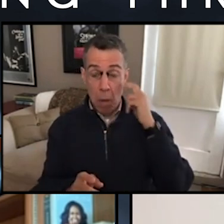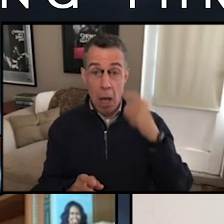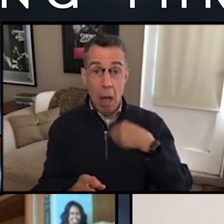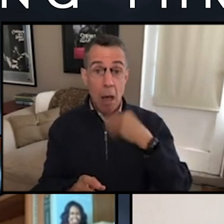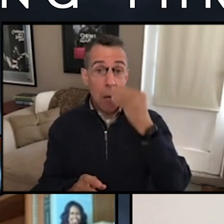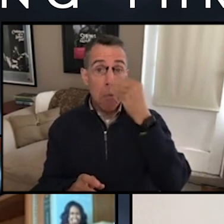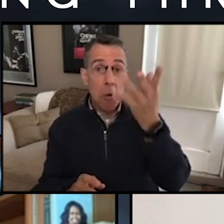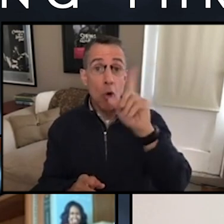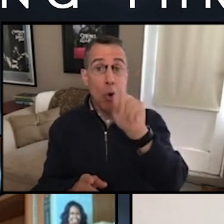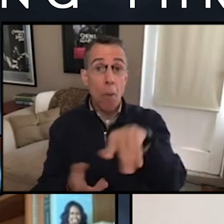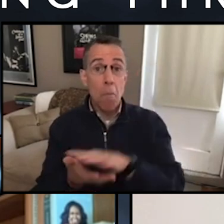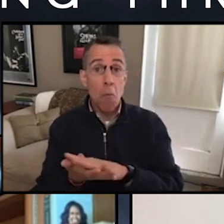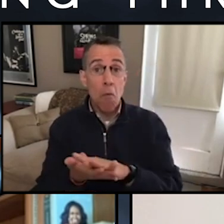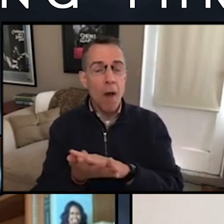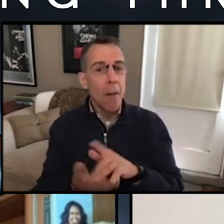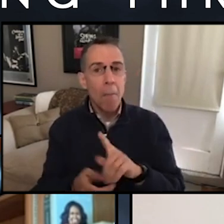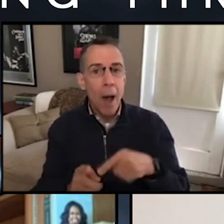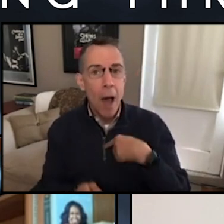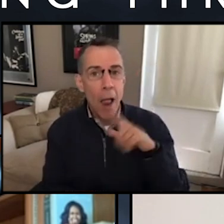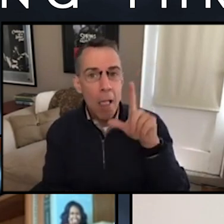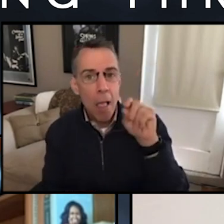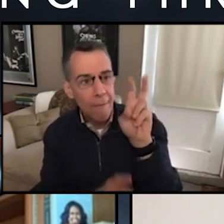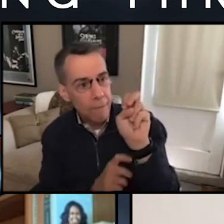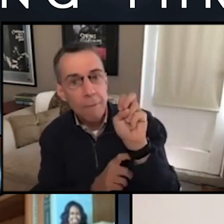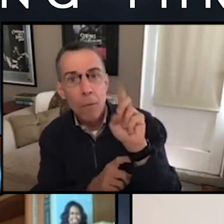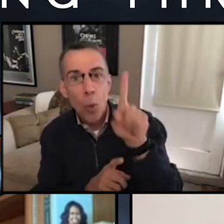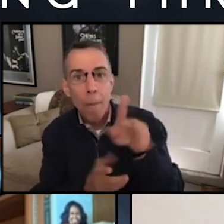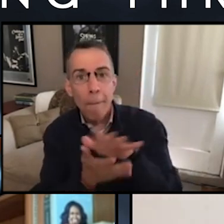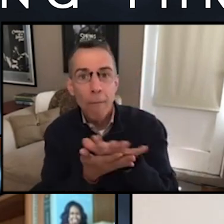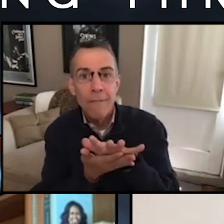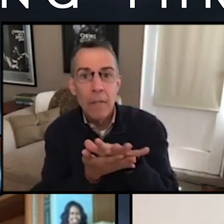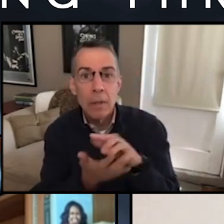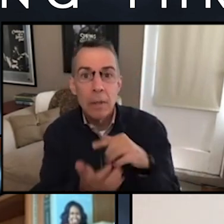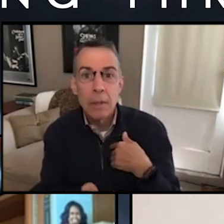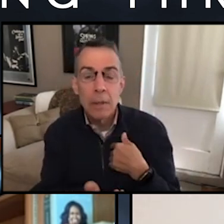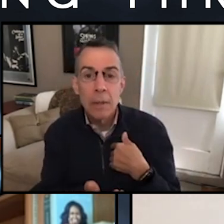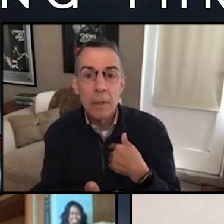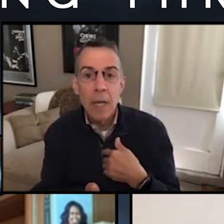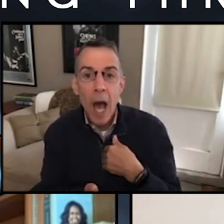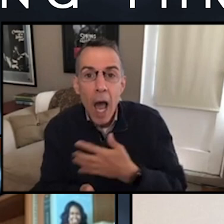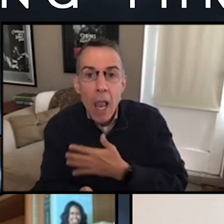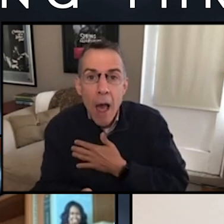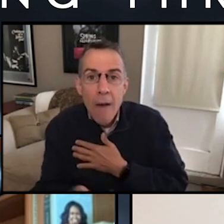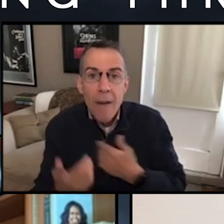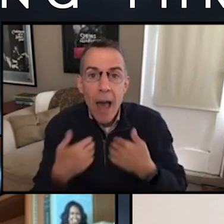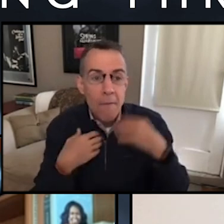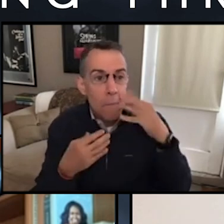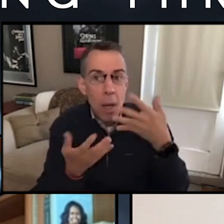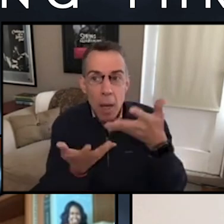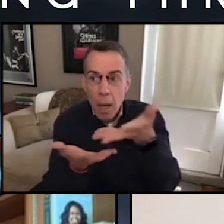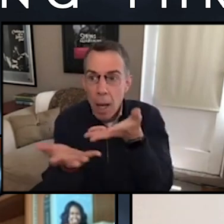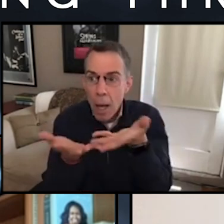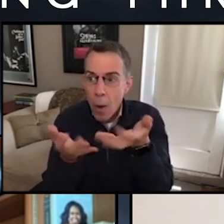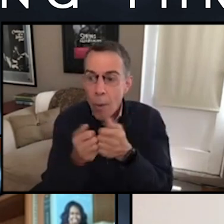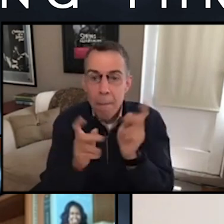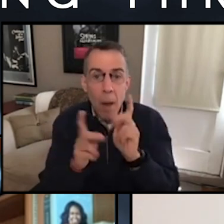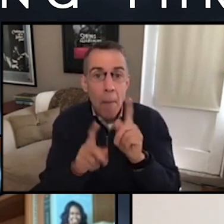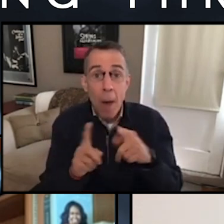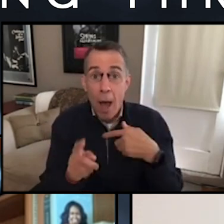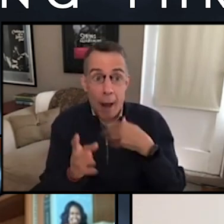movies, but I love this. I love coming out and having this collective experience with other people. I just never have the opportunity because it's